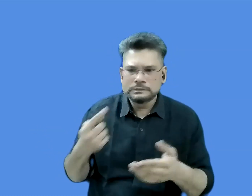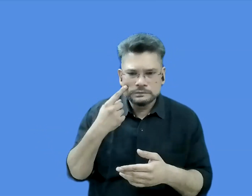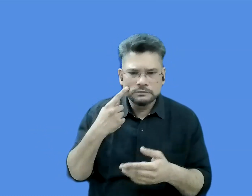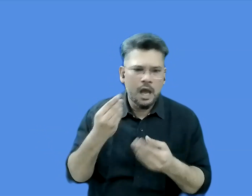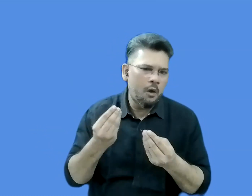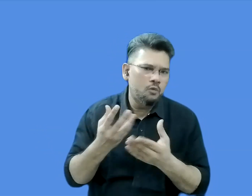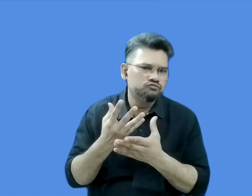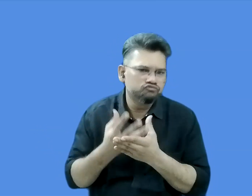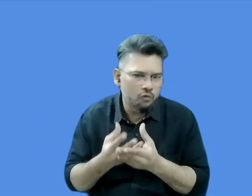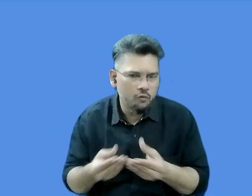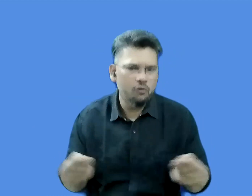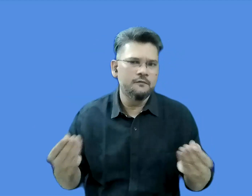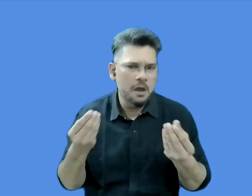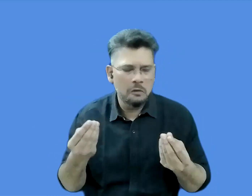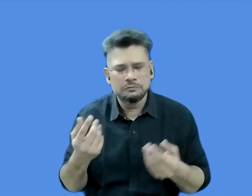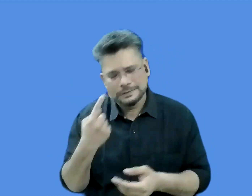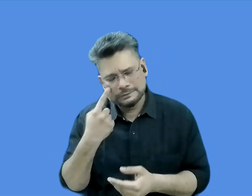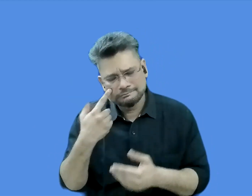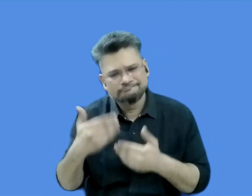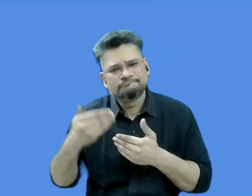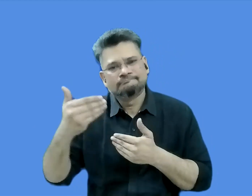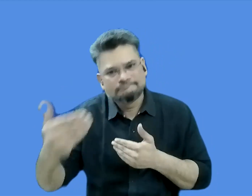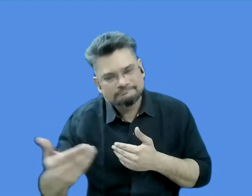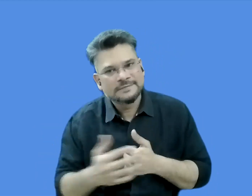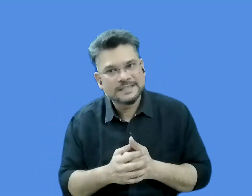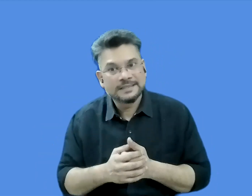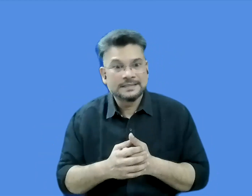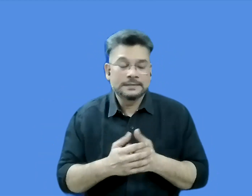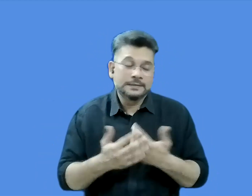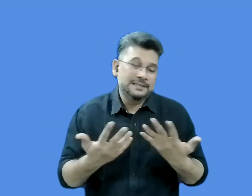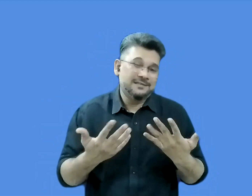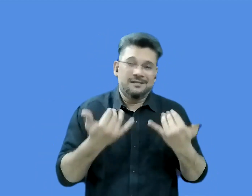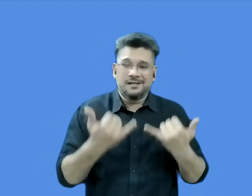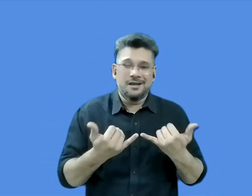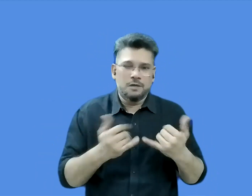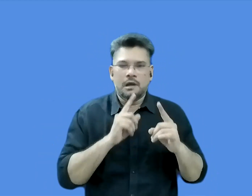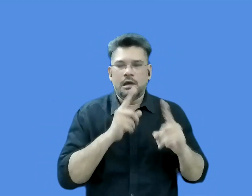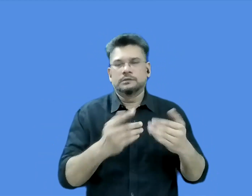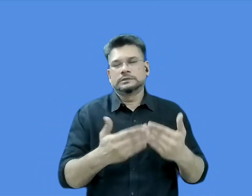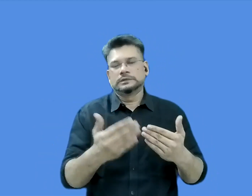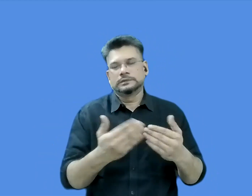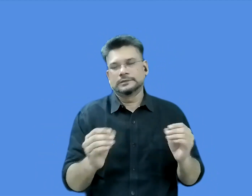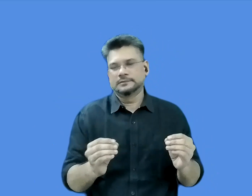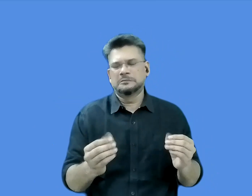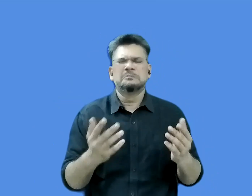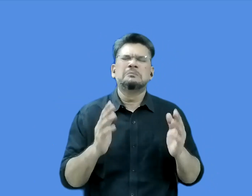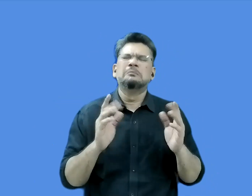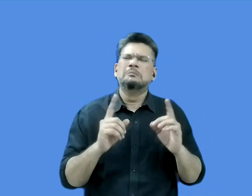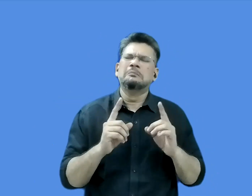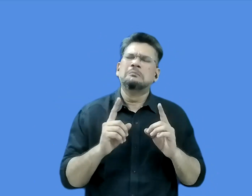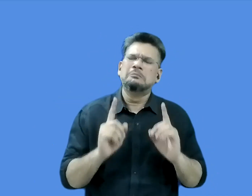particular barriers that they face and see how that can be addressed . I think there is no